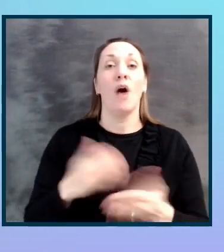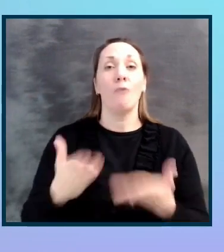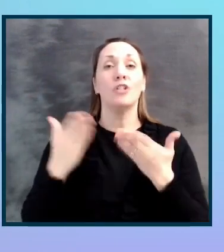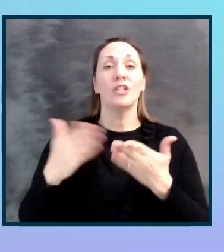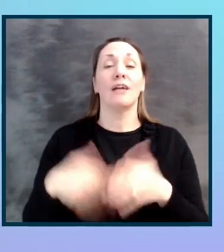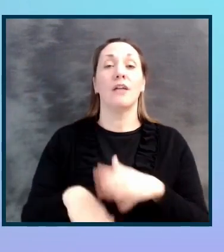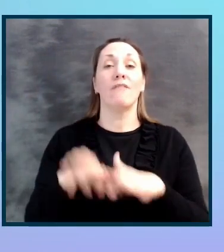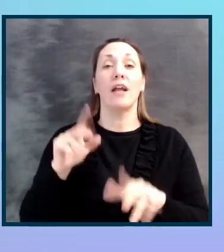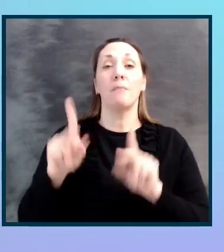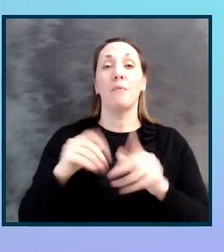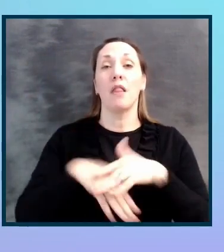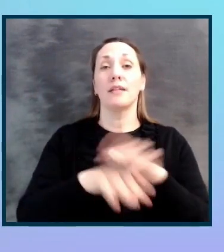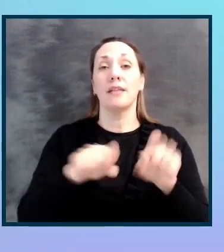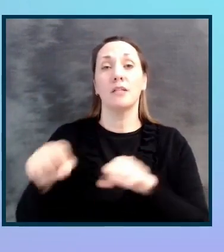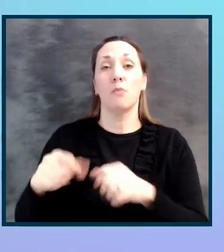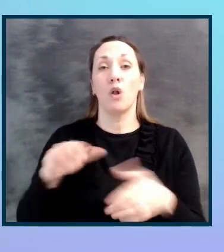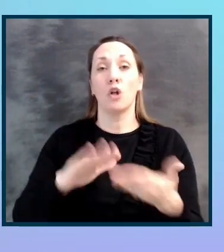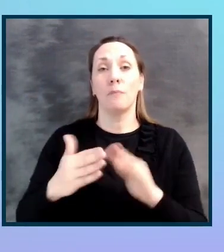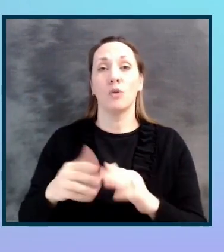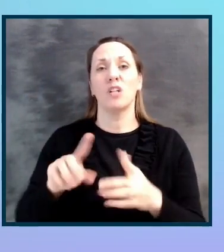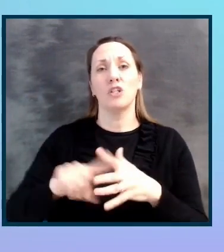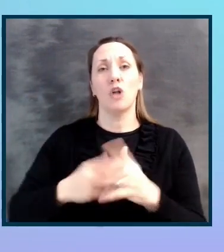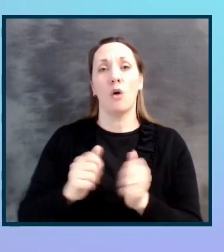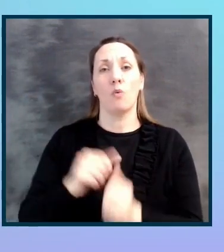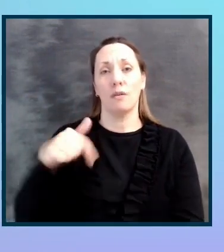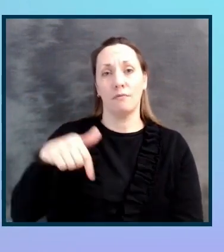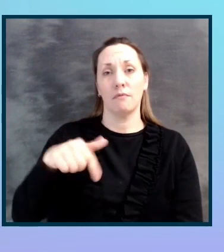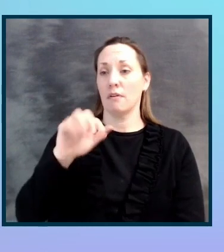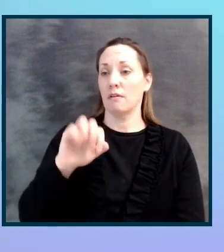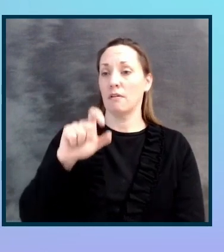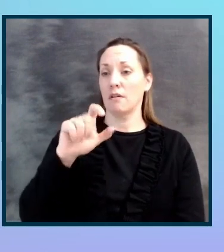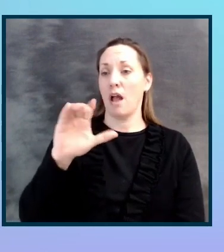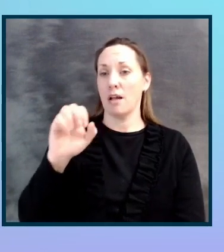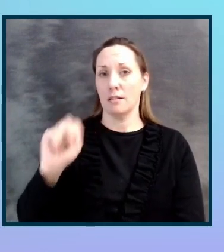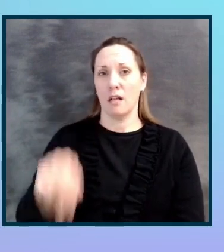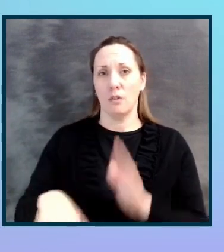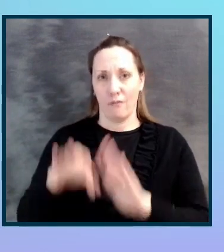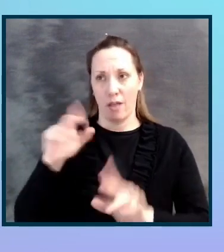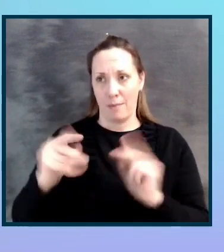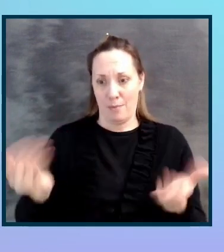community, and again, start with Axe-con, look at the list of people that are here. You can find them on Twitter, LinkedIn, find them.